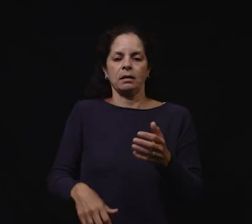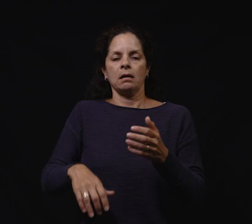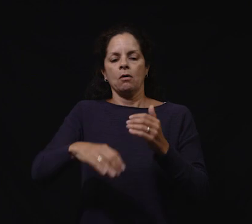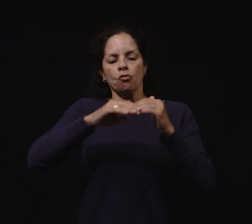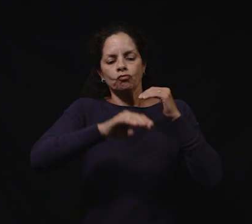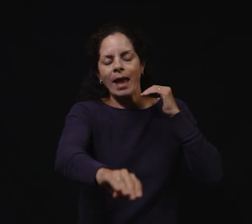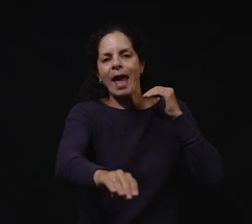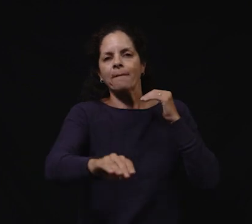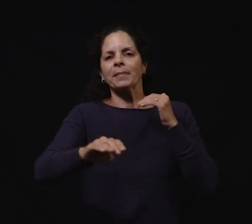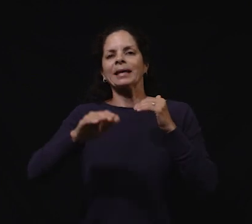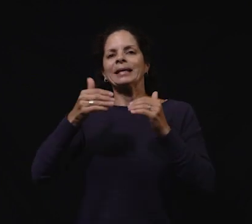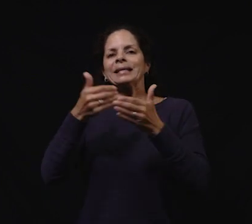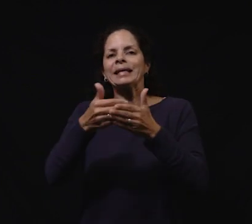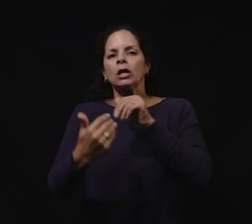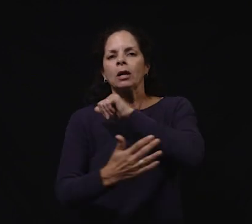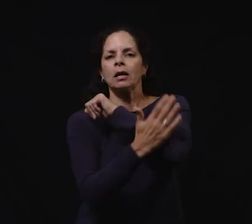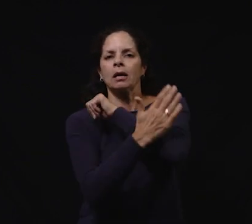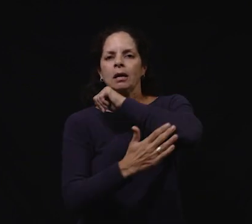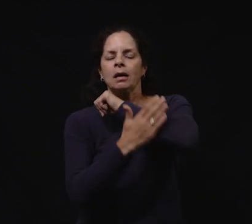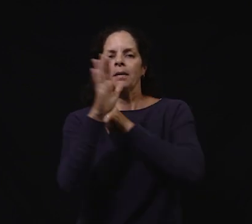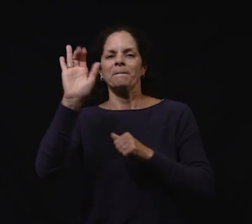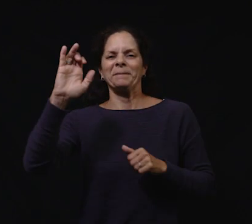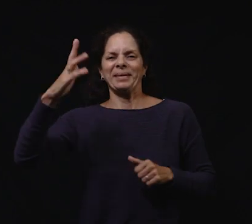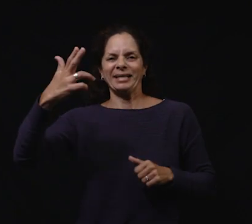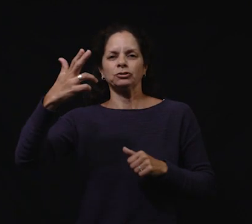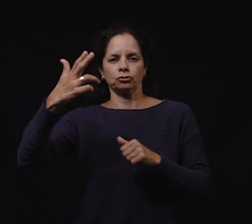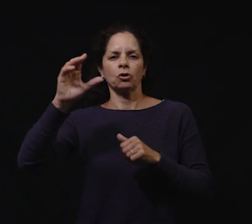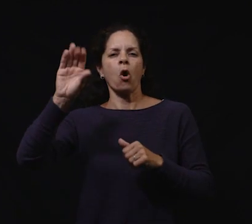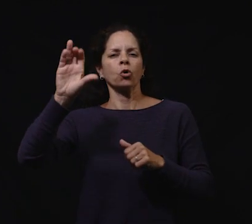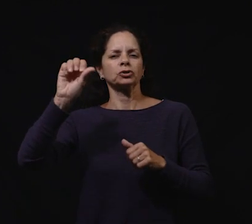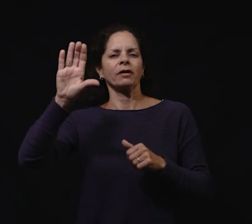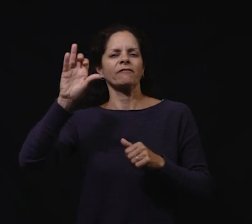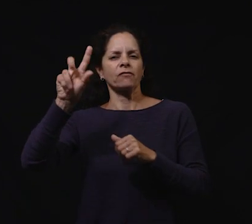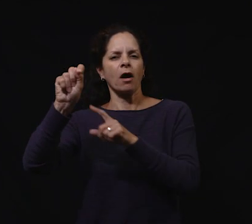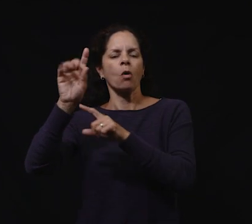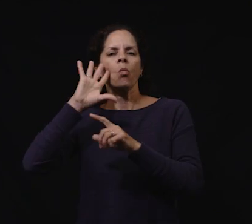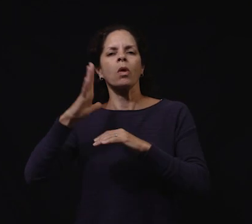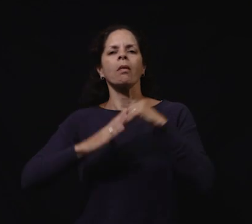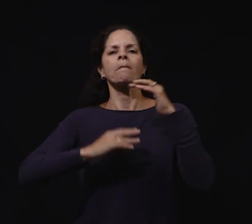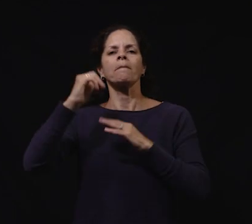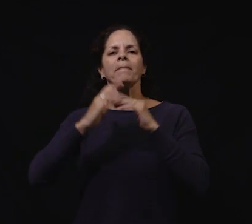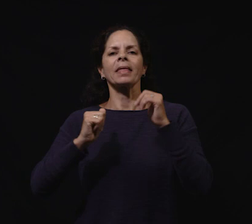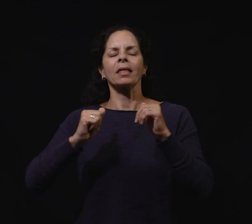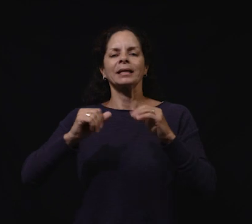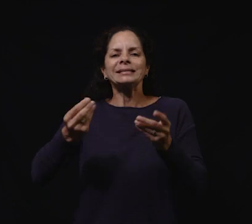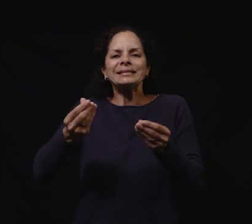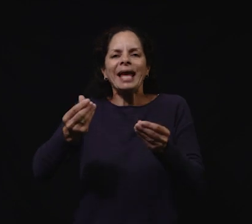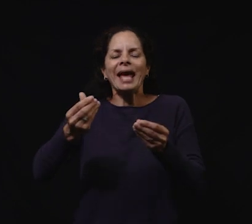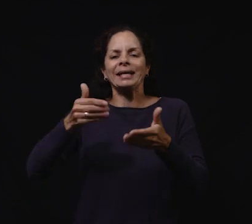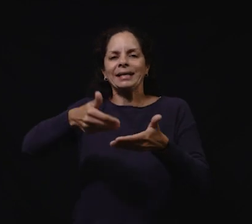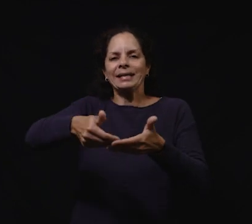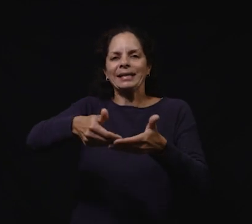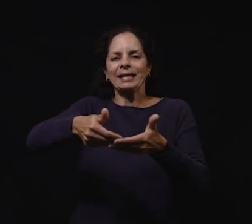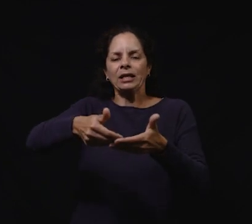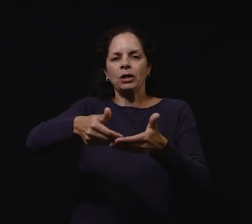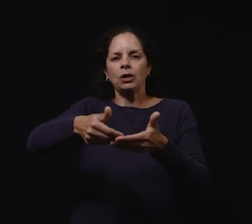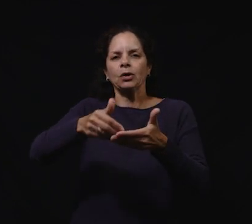Throughout Virginia Beach. We're also in the process this morning of building the sand berm around little island grommit park